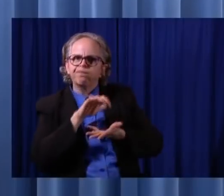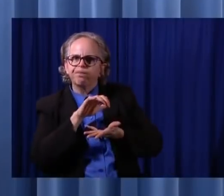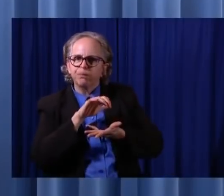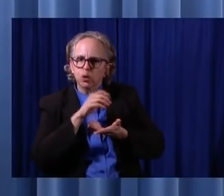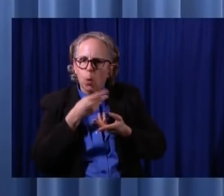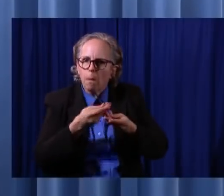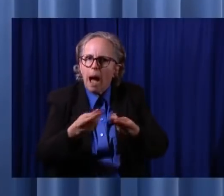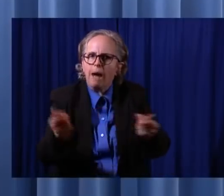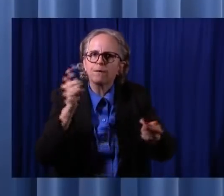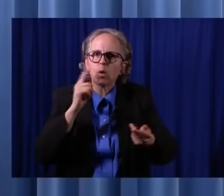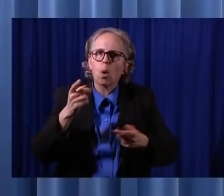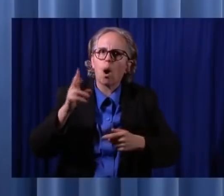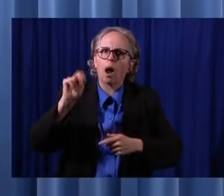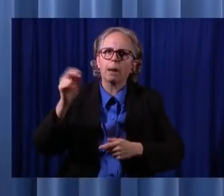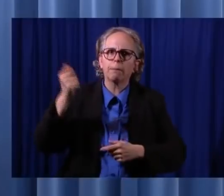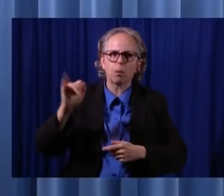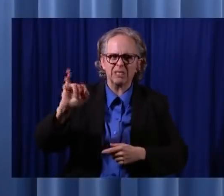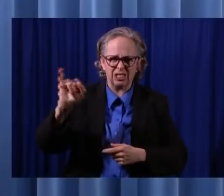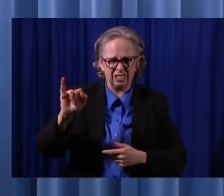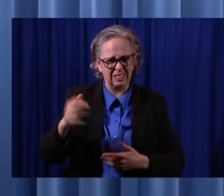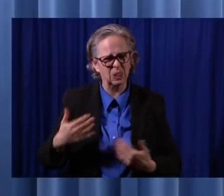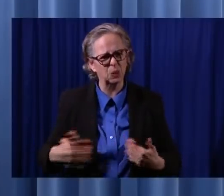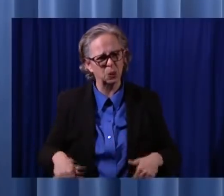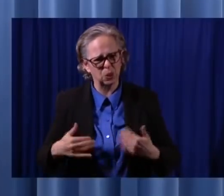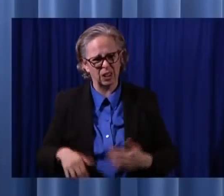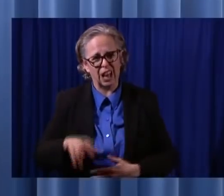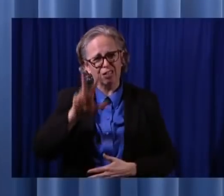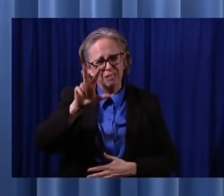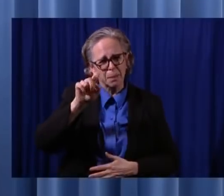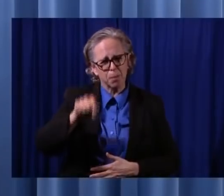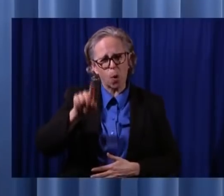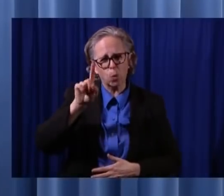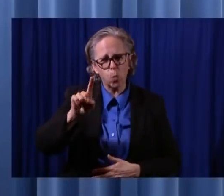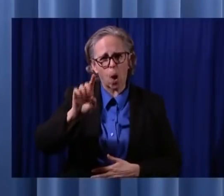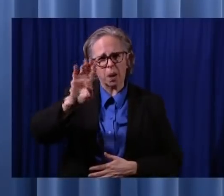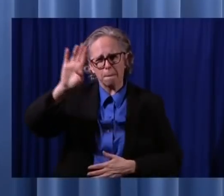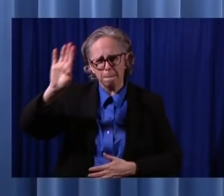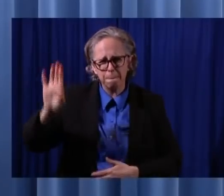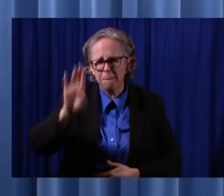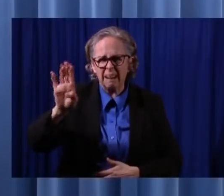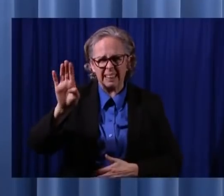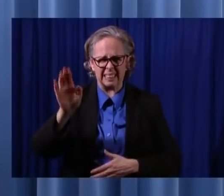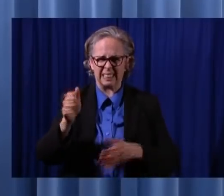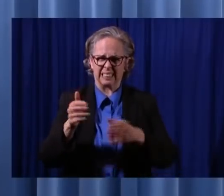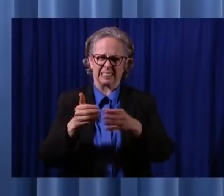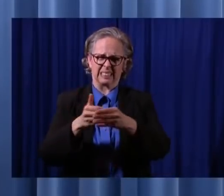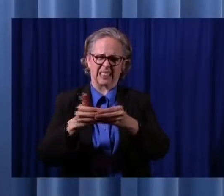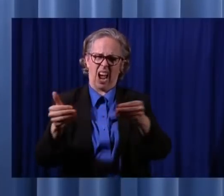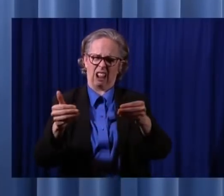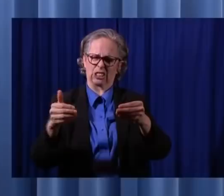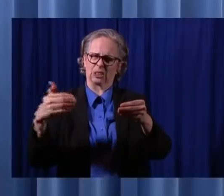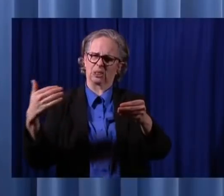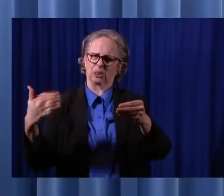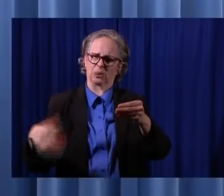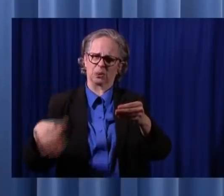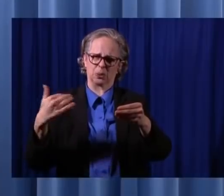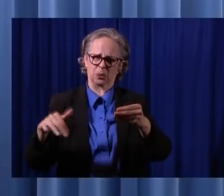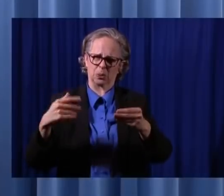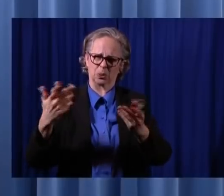TEST. RETURN TO THE ISSUE OF UNEMPLOYMENT INSURANCE, TODAY IS THE FIRST DAY THAT OHIO HAS HAD TO BORROW MONEY TO MEET ITS